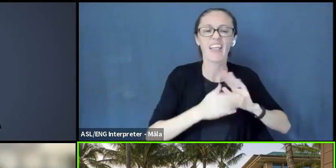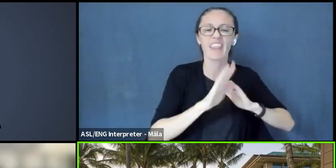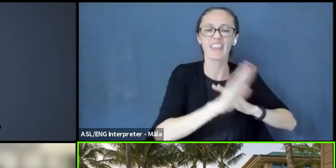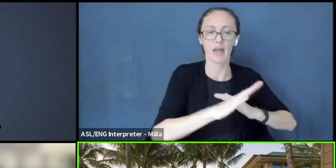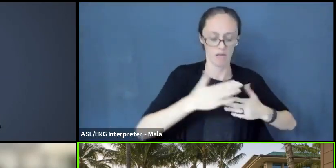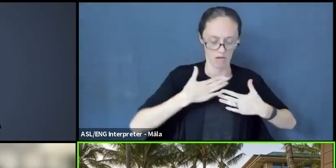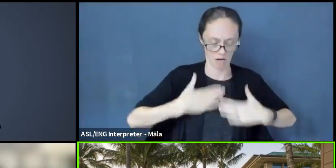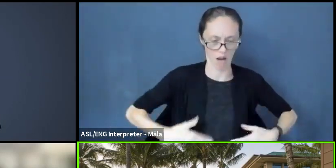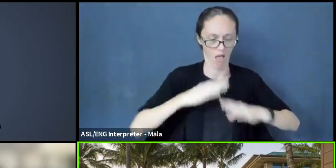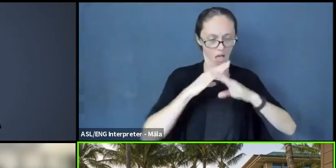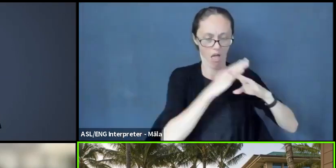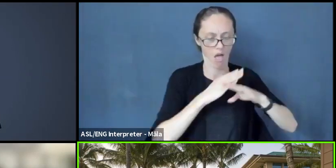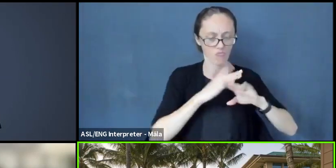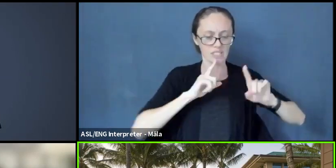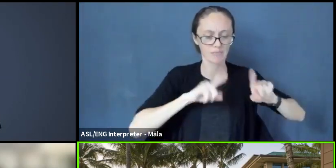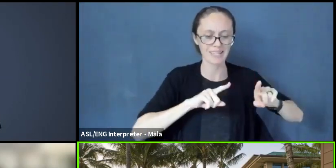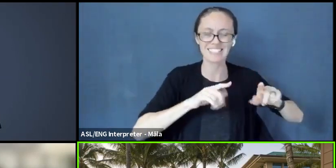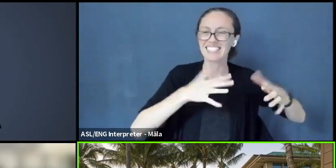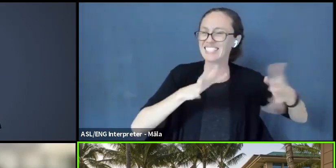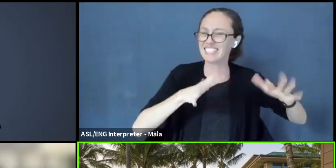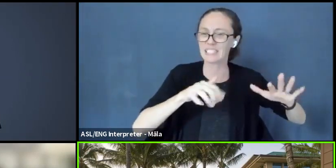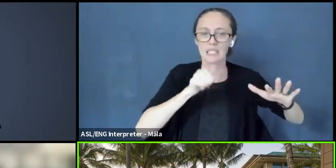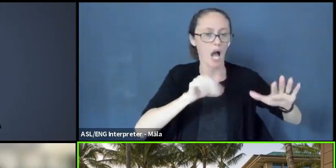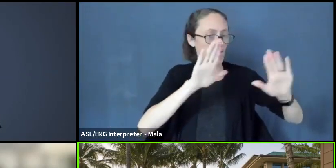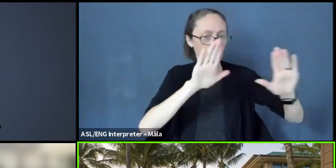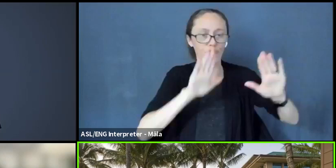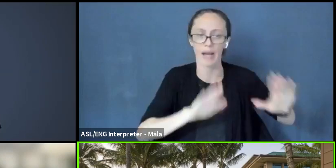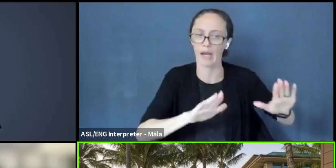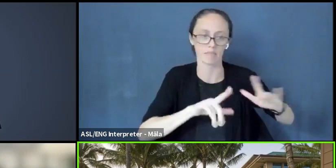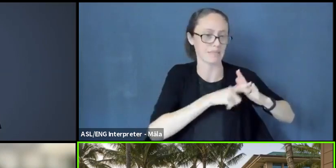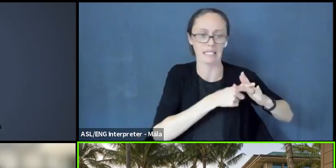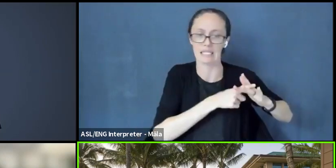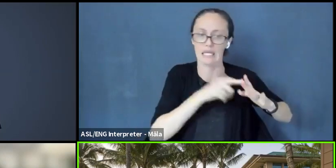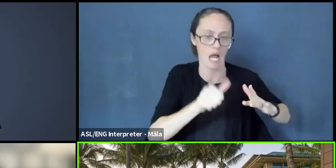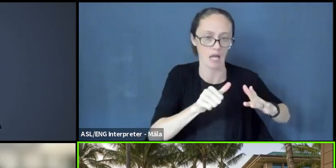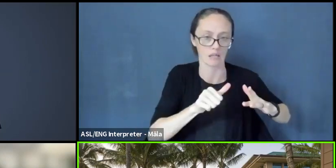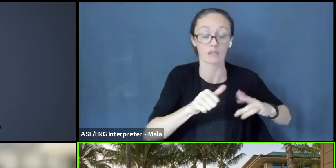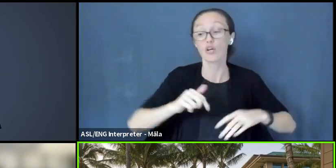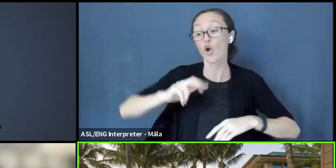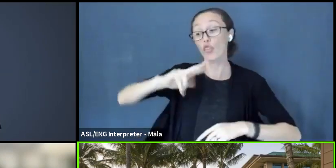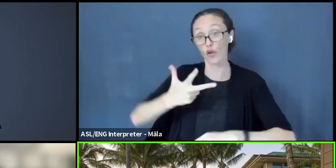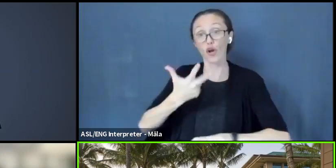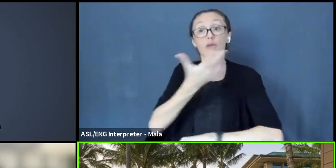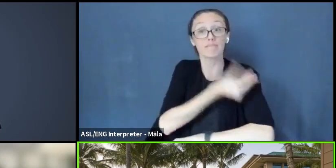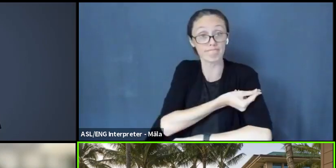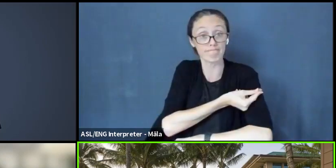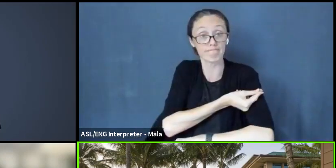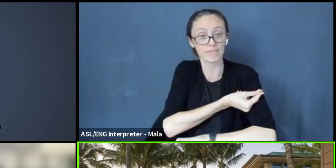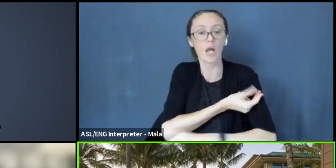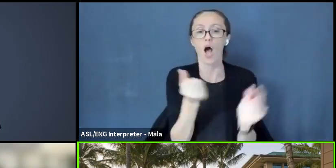And so the third dose was authorized for them. To get it.